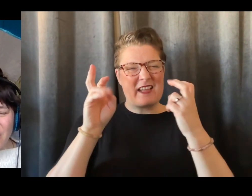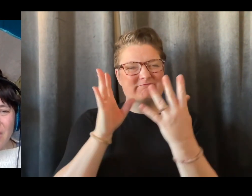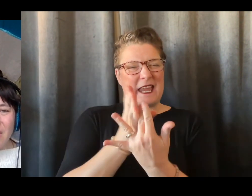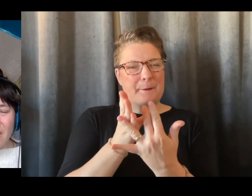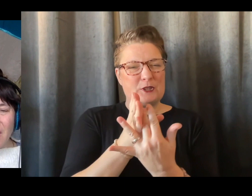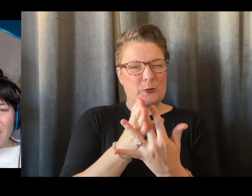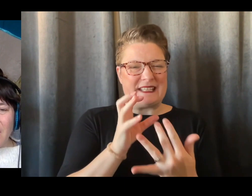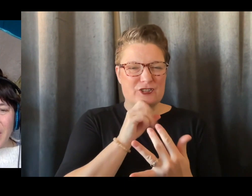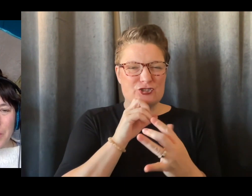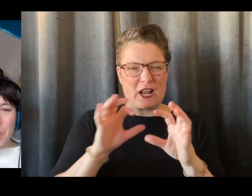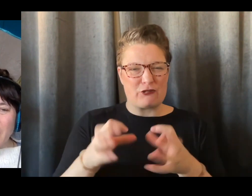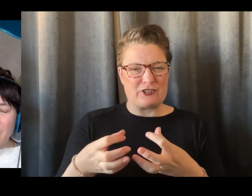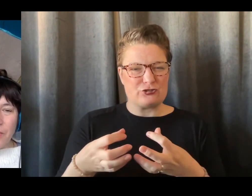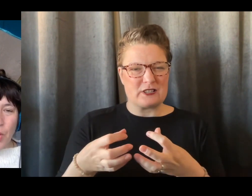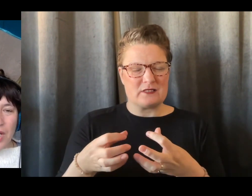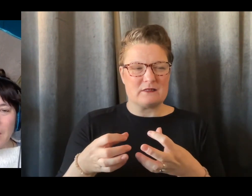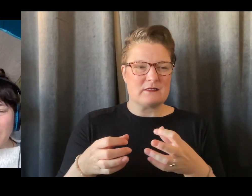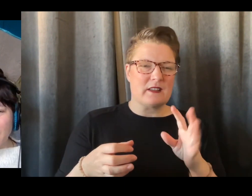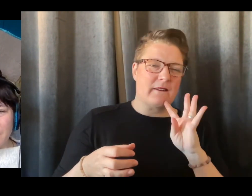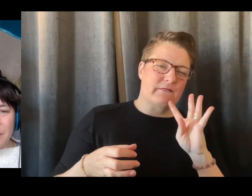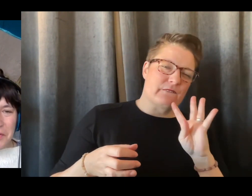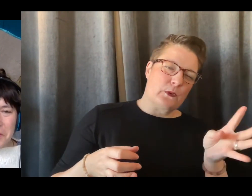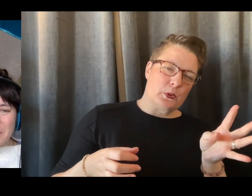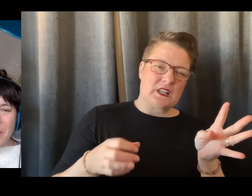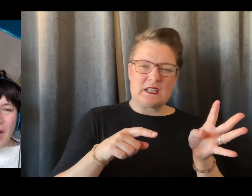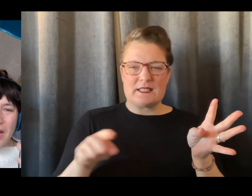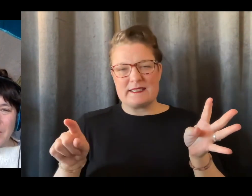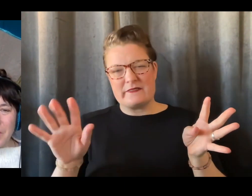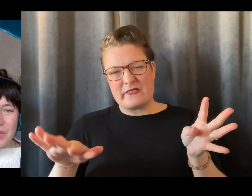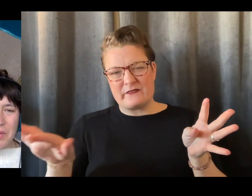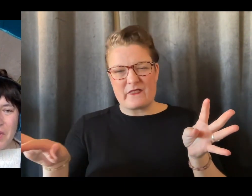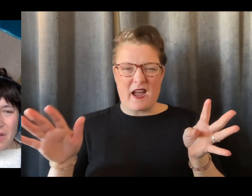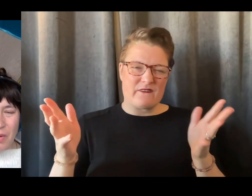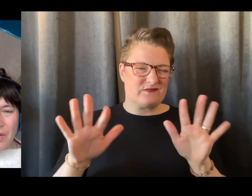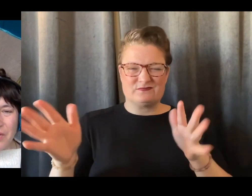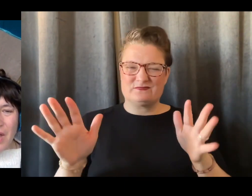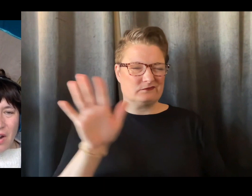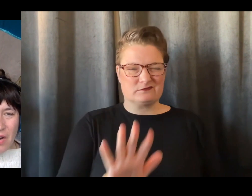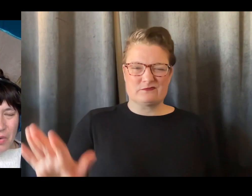like 40 and 55 or something around there, or, and for some people it's older too,